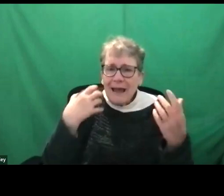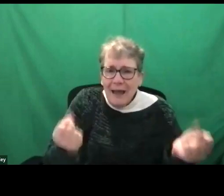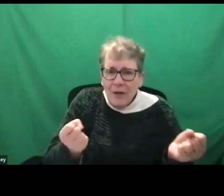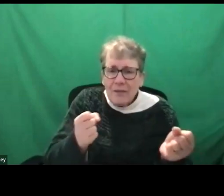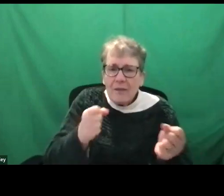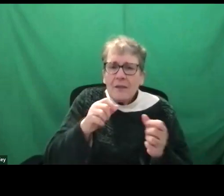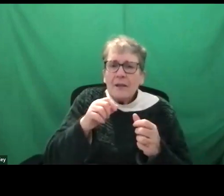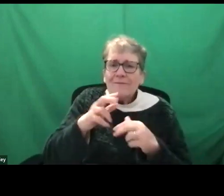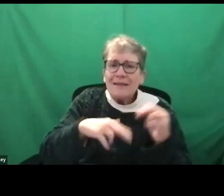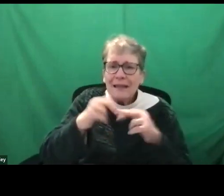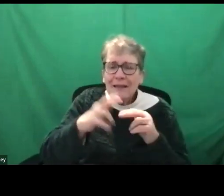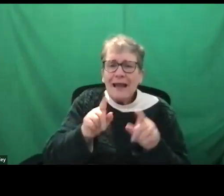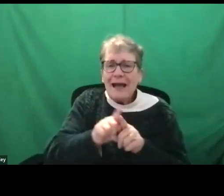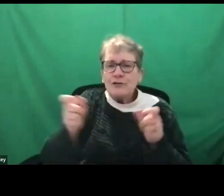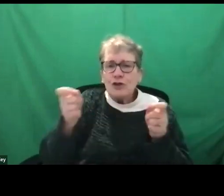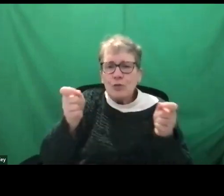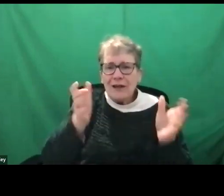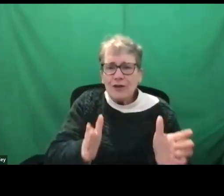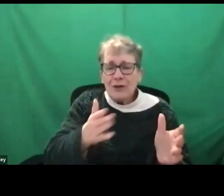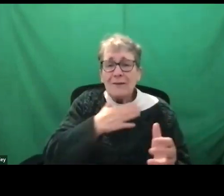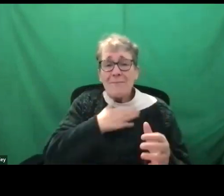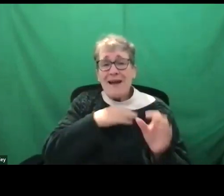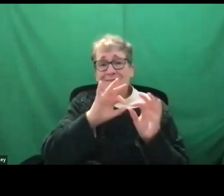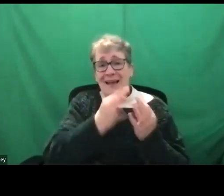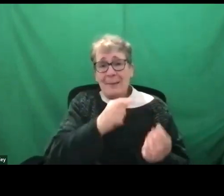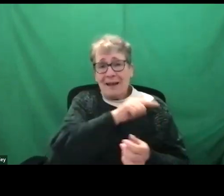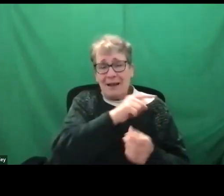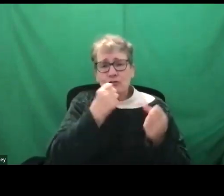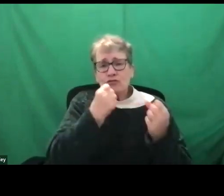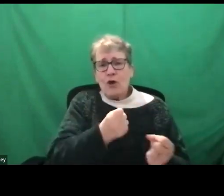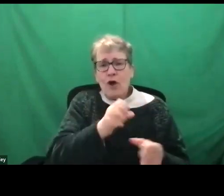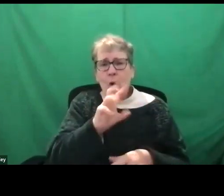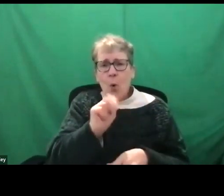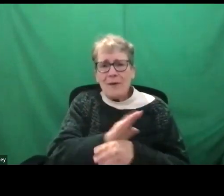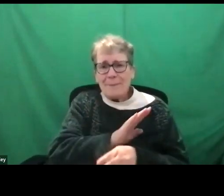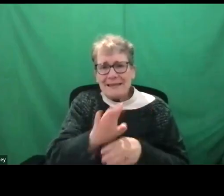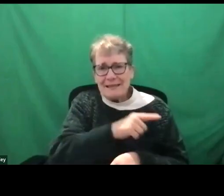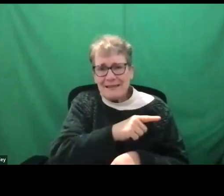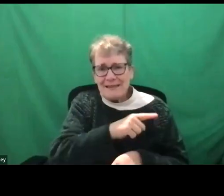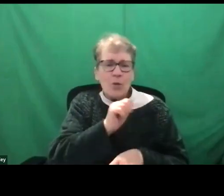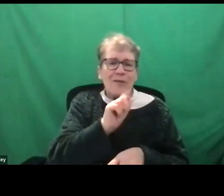And once I was done with that, I focused on mental health and I built up services as a coordinator,